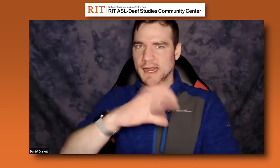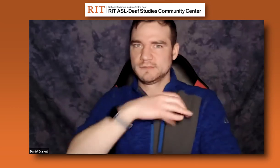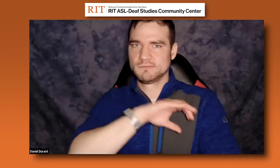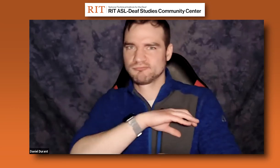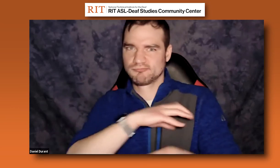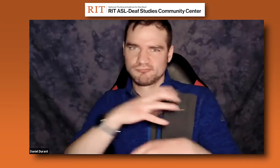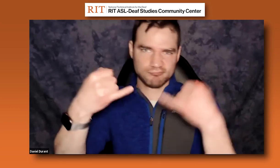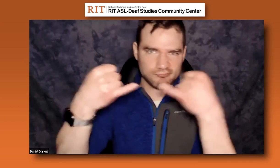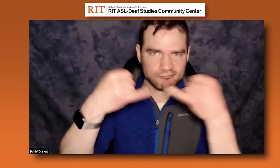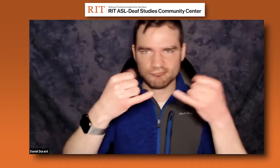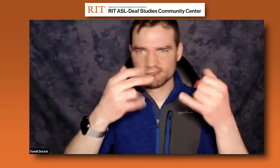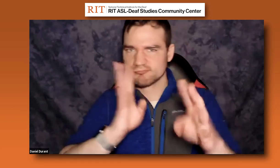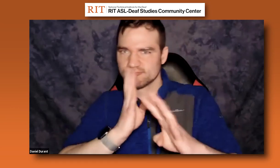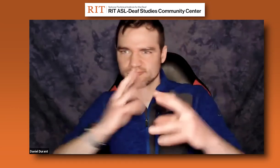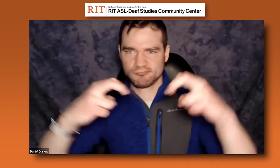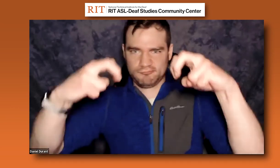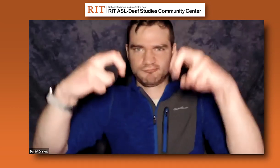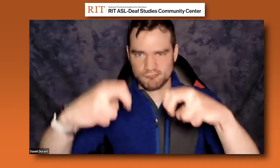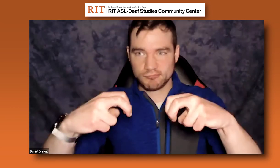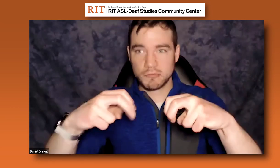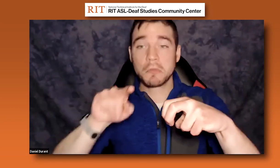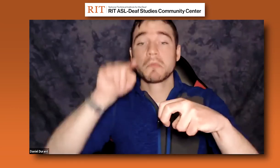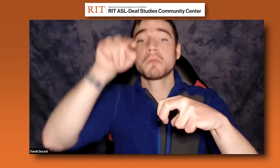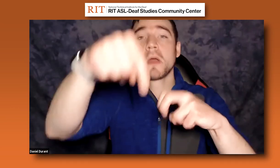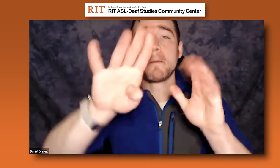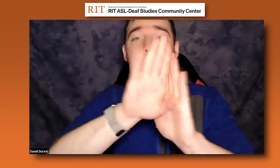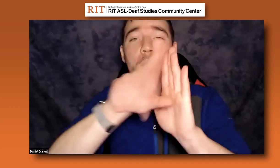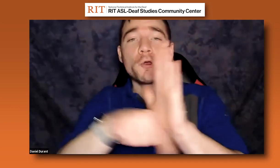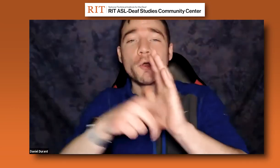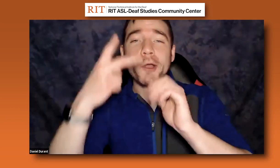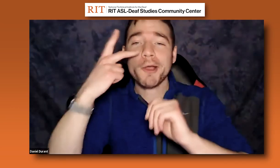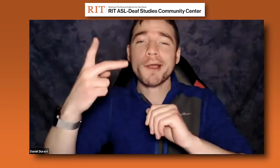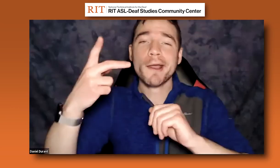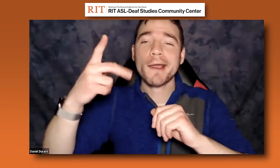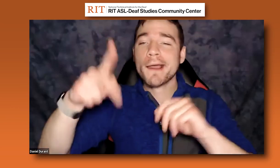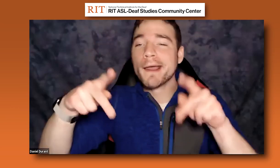you see the main characters, you know, doing their lines back and forth, and in the background,